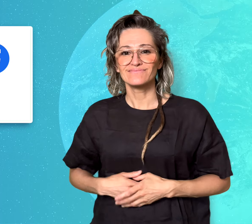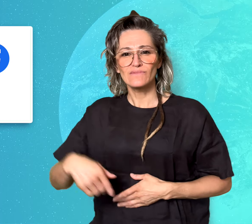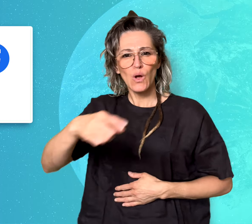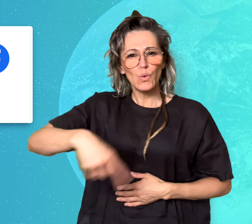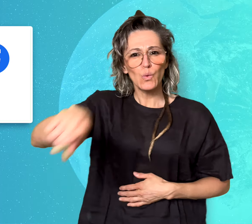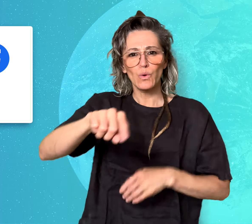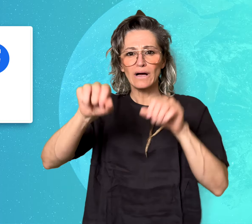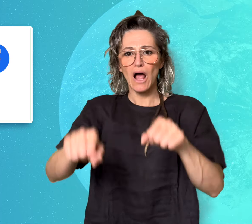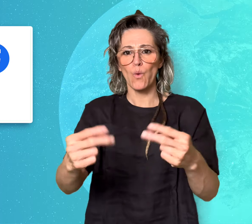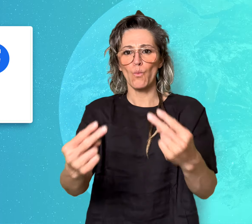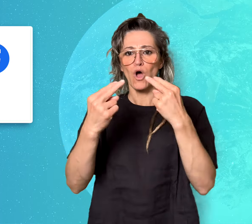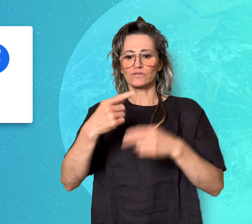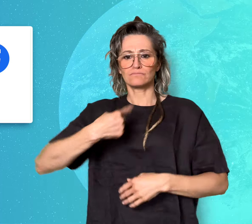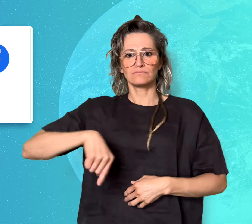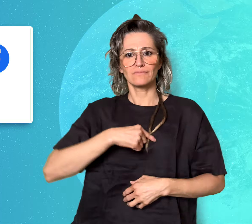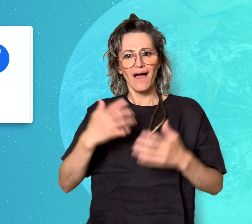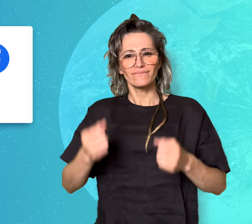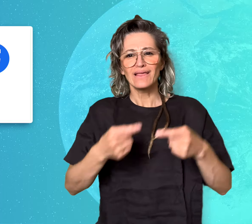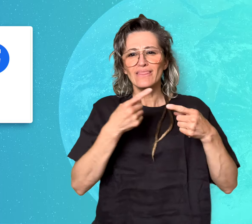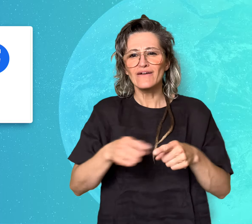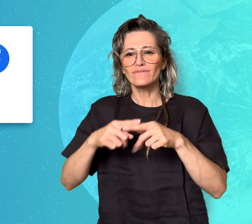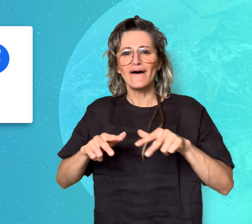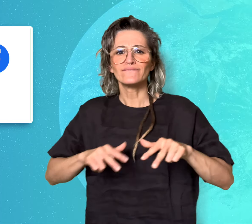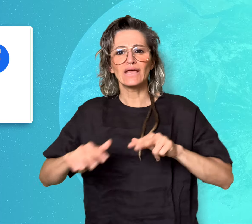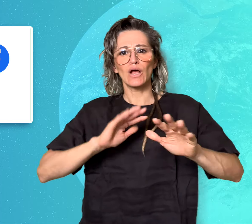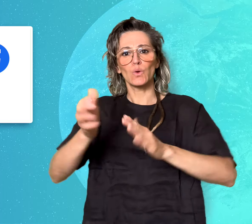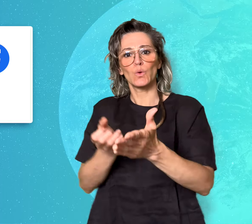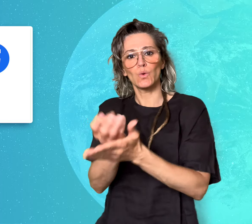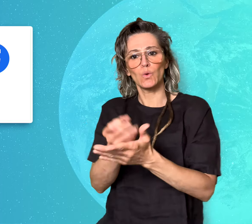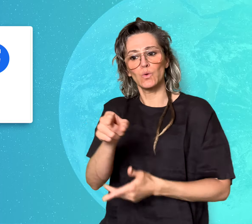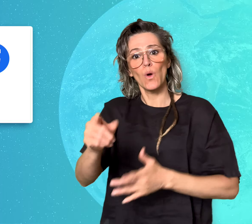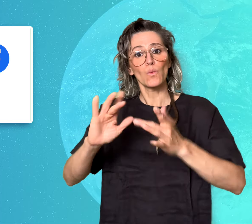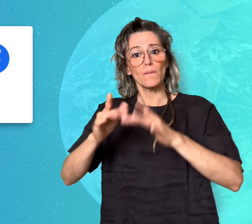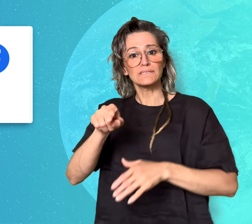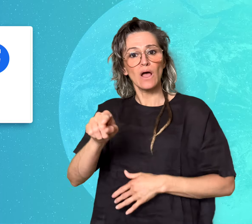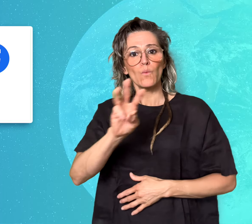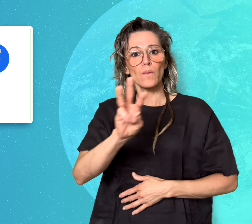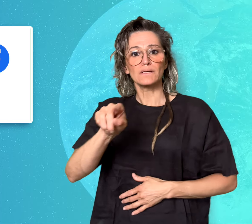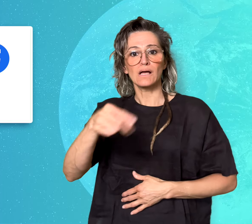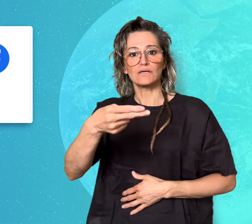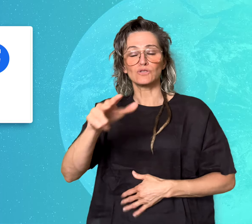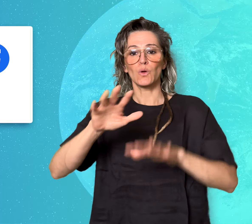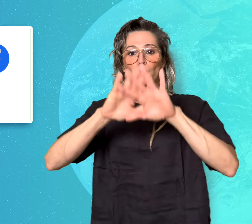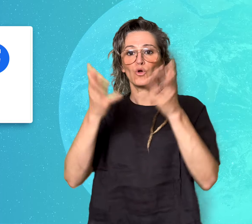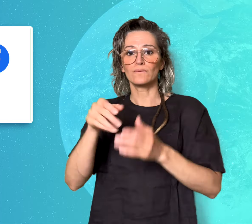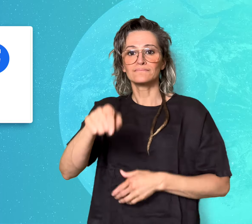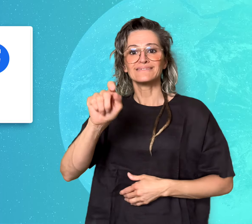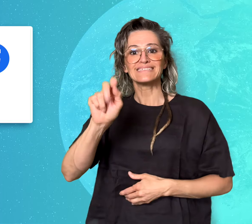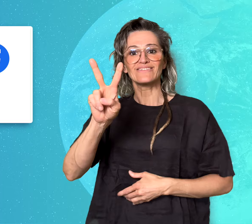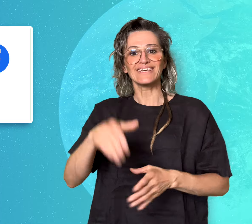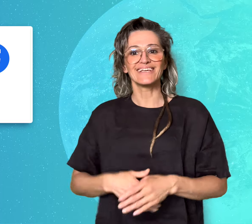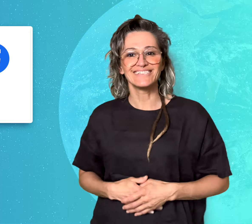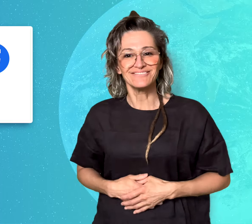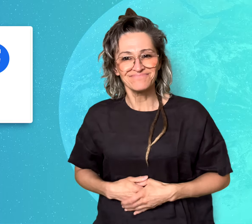You can watch all of our videos at www.h3world.tv.